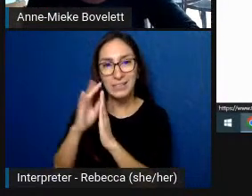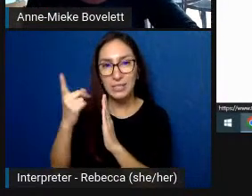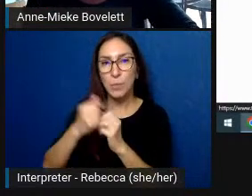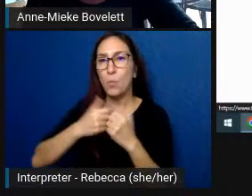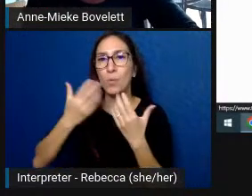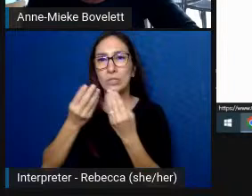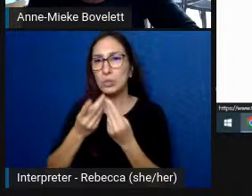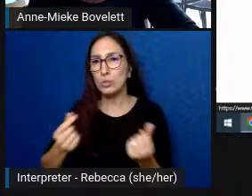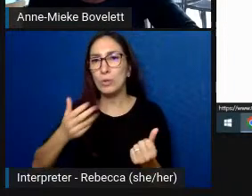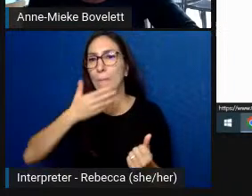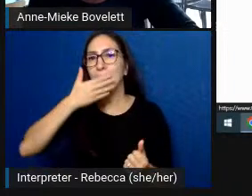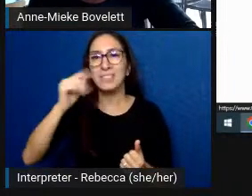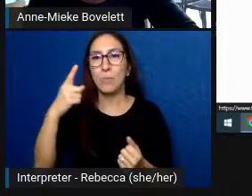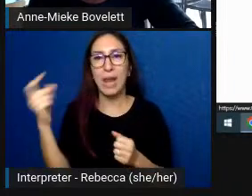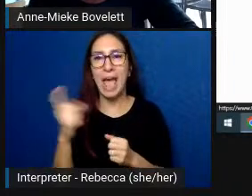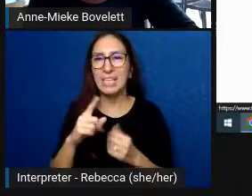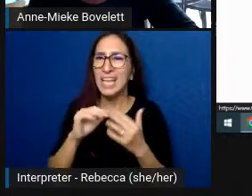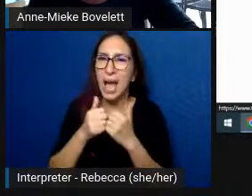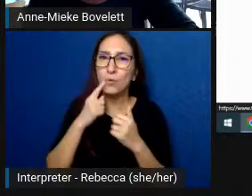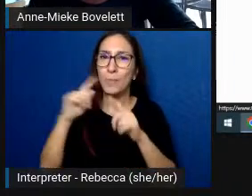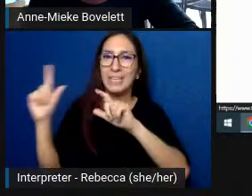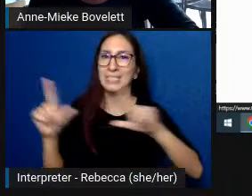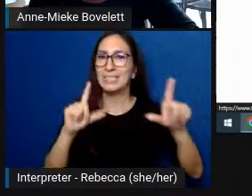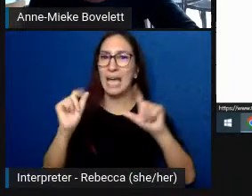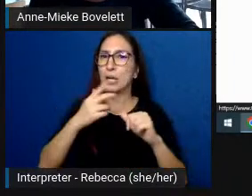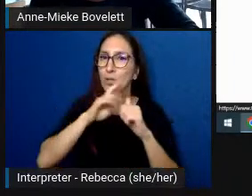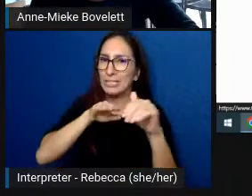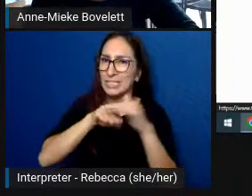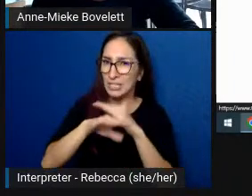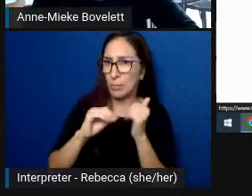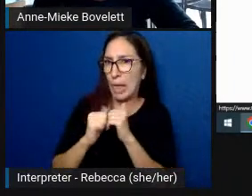past this horrible slider and of course someone asks what is the best solution to make the slider accessible?